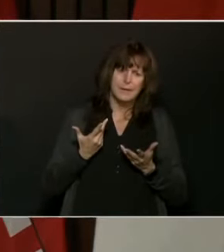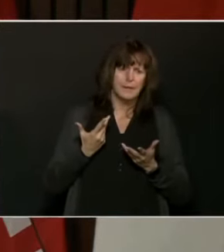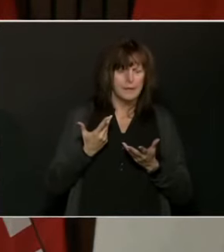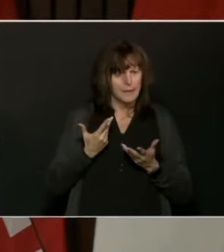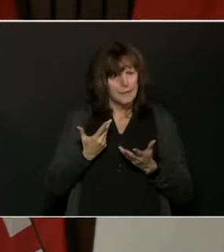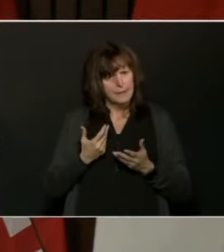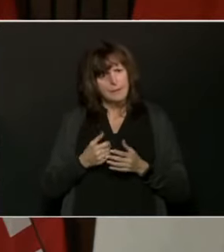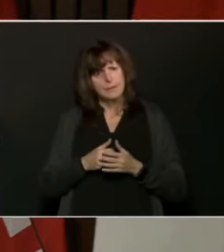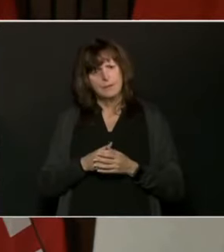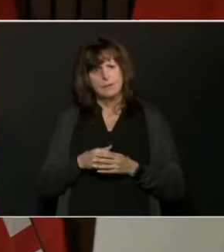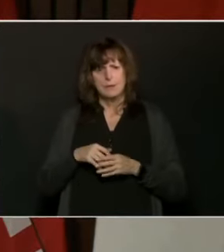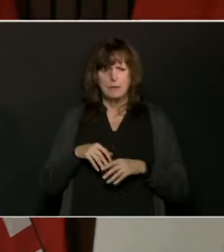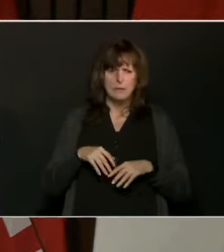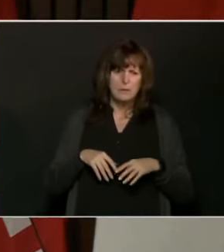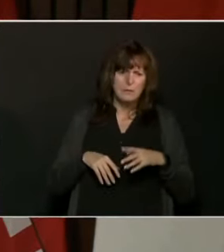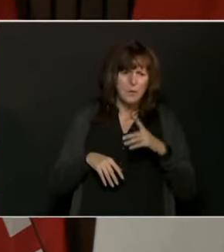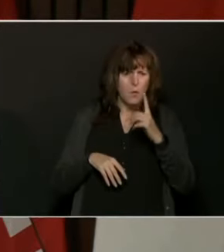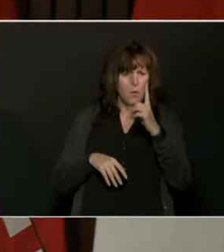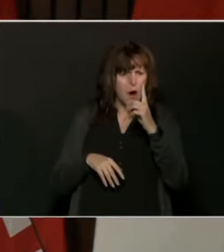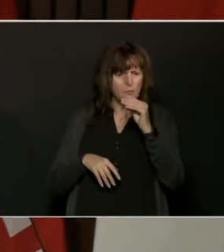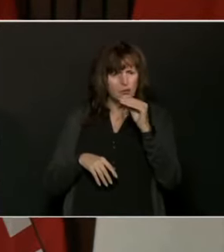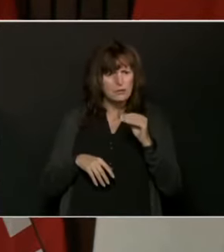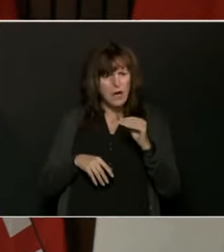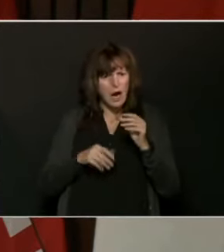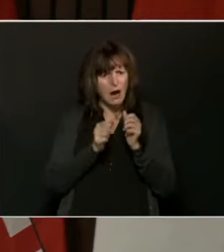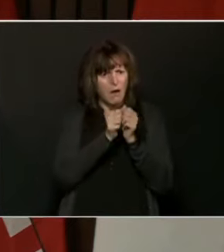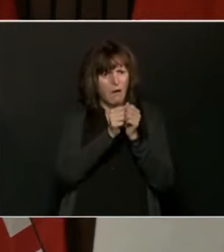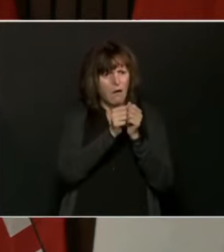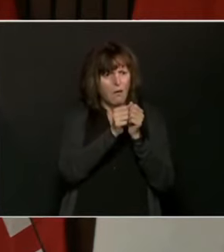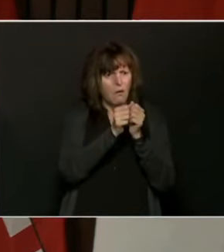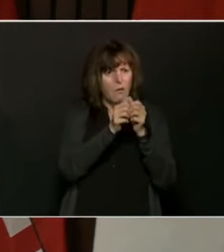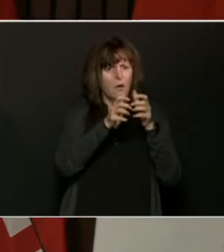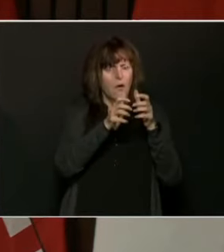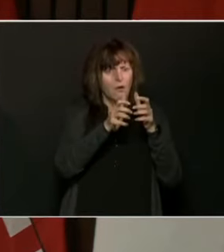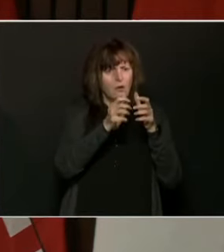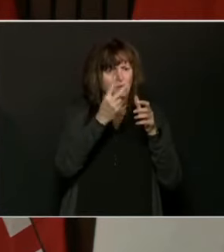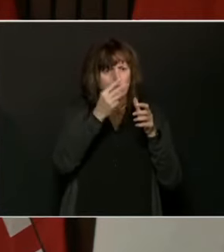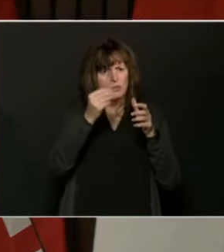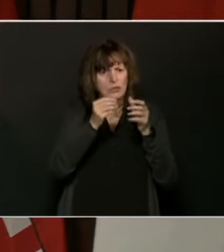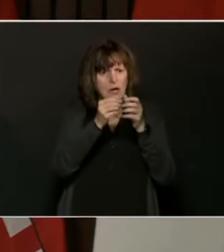CONTINUING LOW-LEVEL GROWTH.